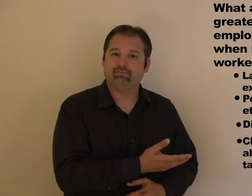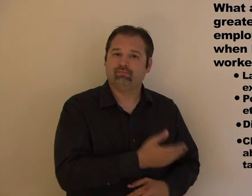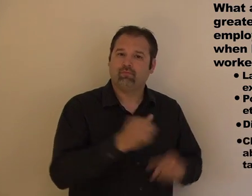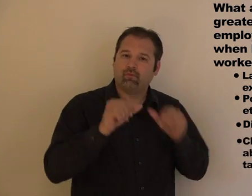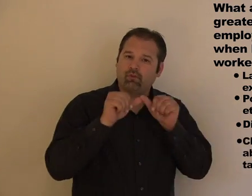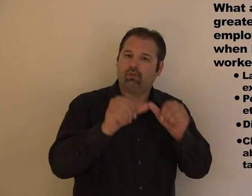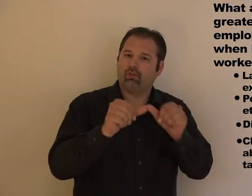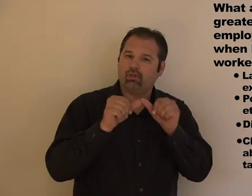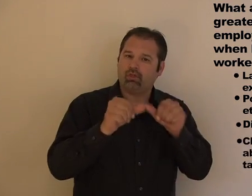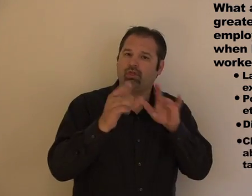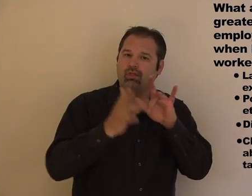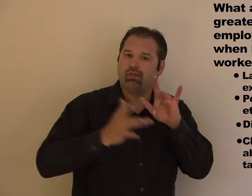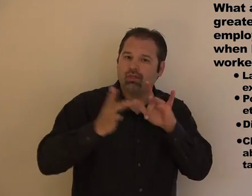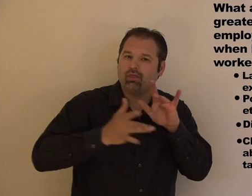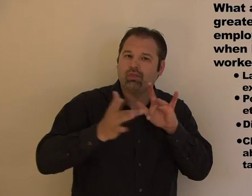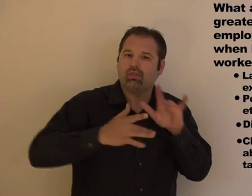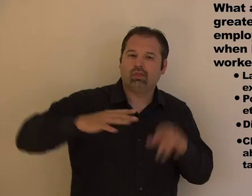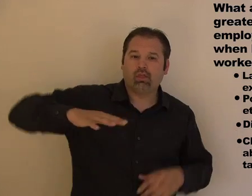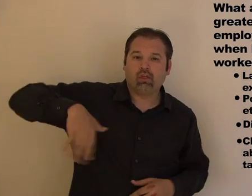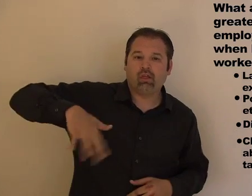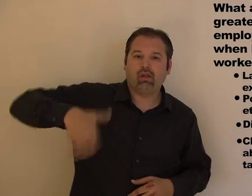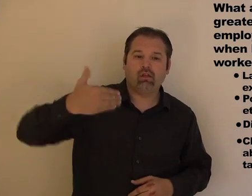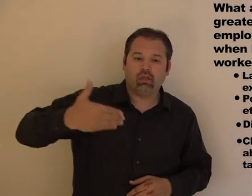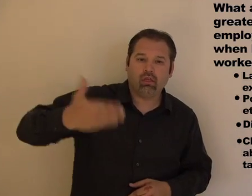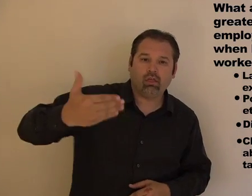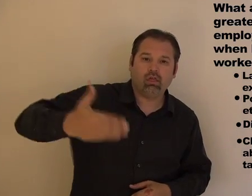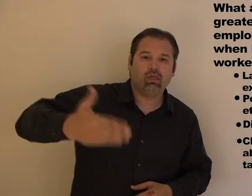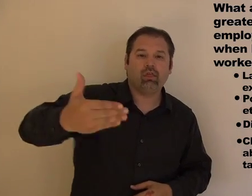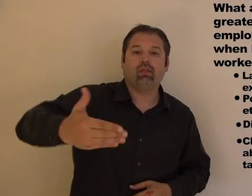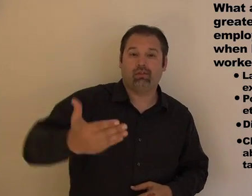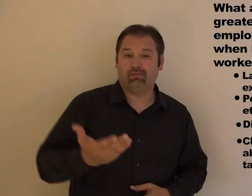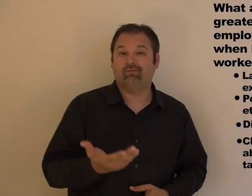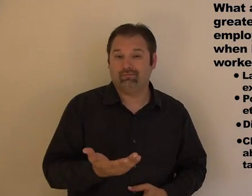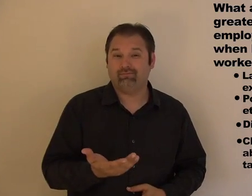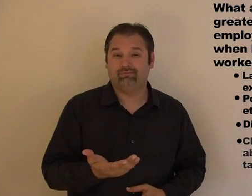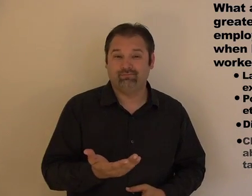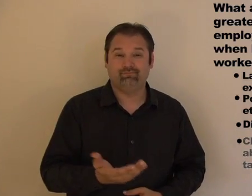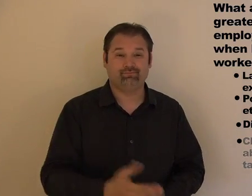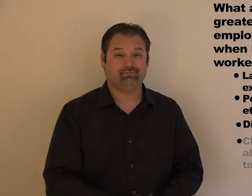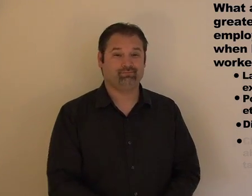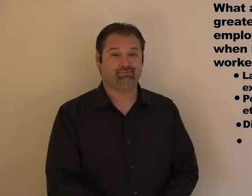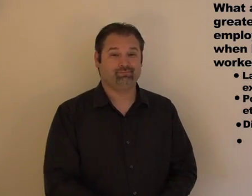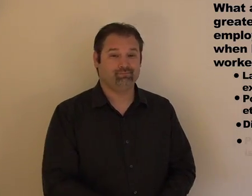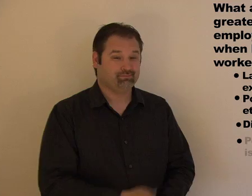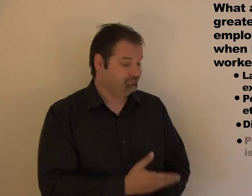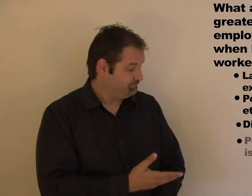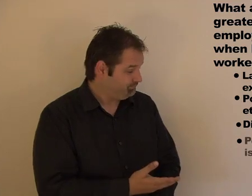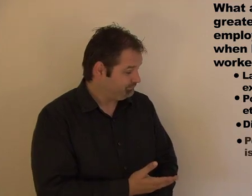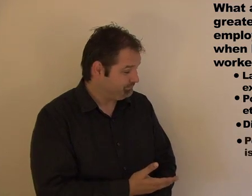personality issues and personal issues that may arise;